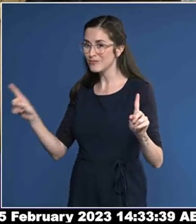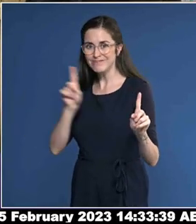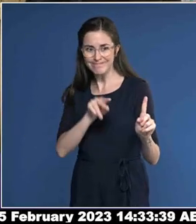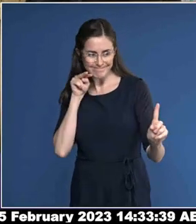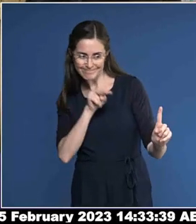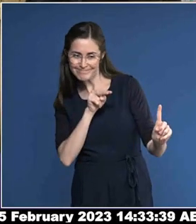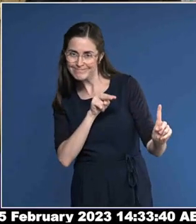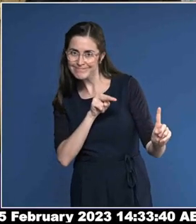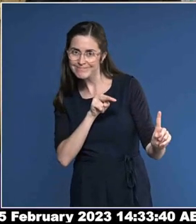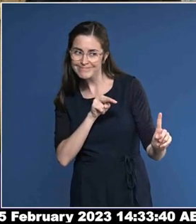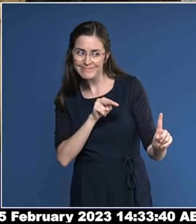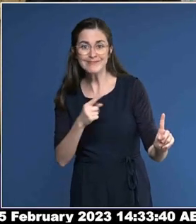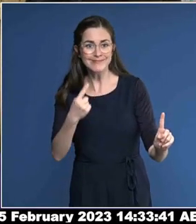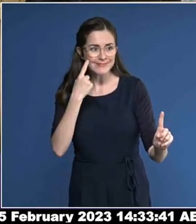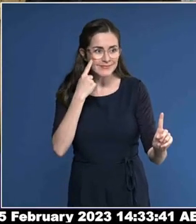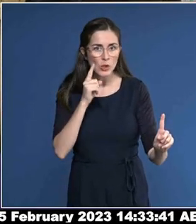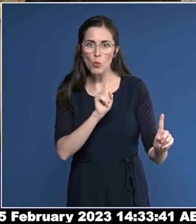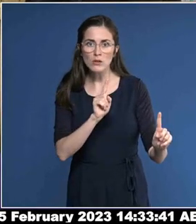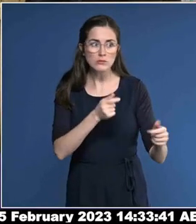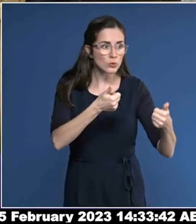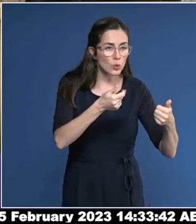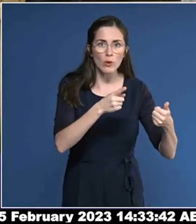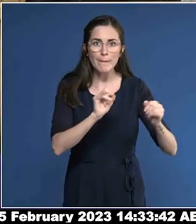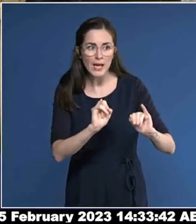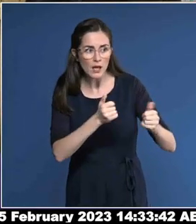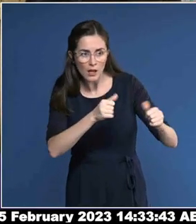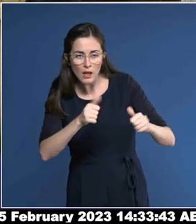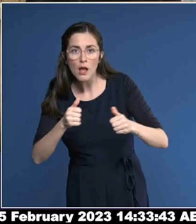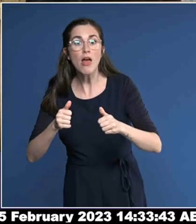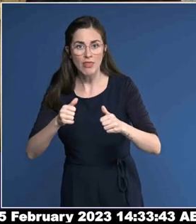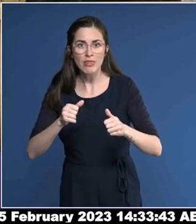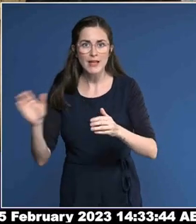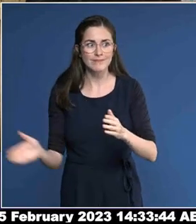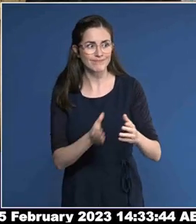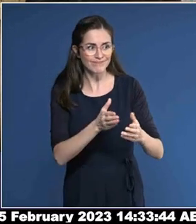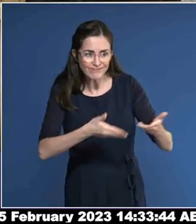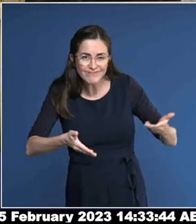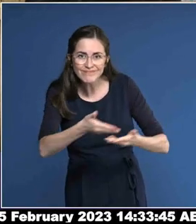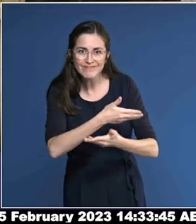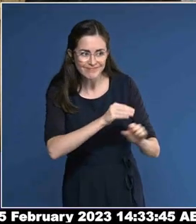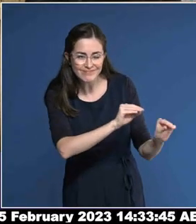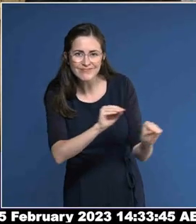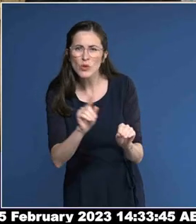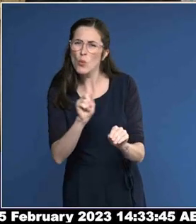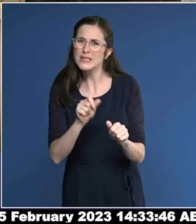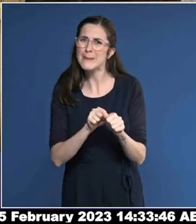understand what those trends are and then work with that group of staff in terms of what is best practice, what is important.